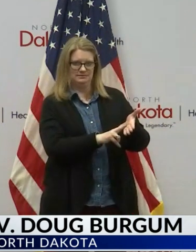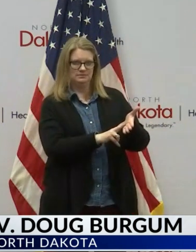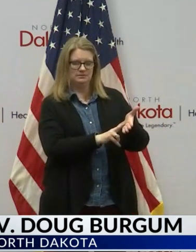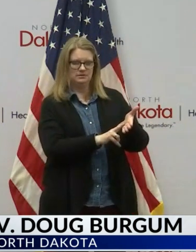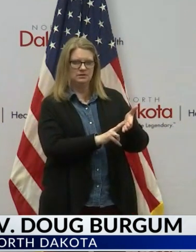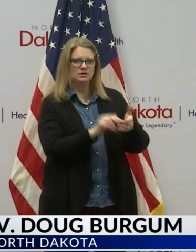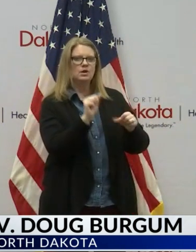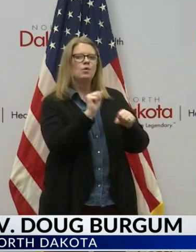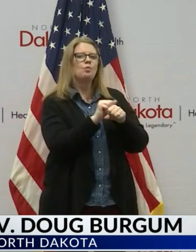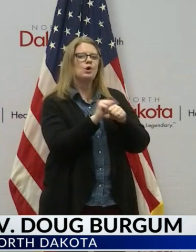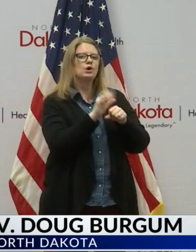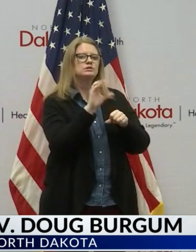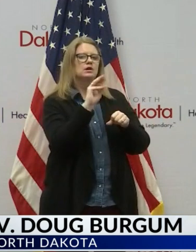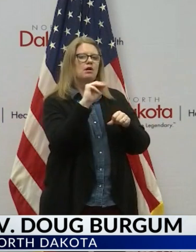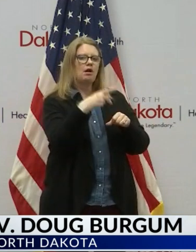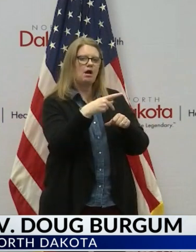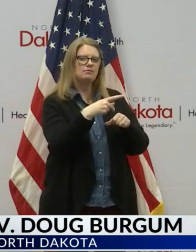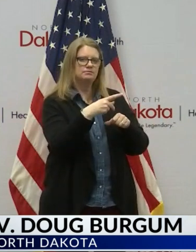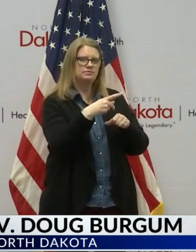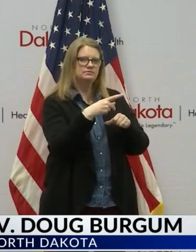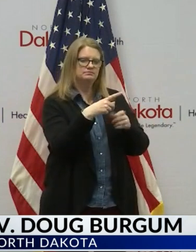FRONTIER TO SLOW THE SPREAD AND